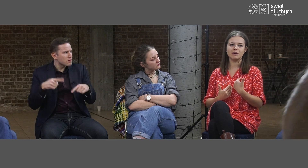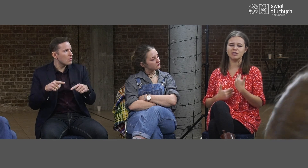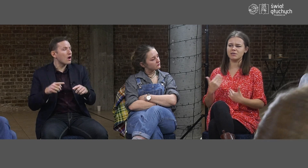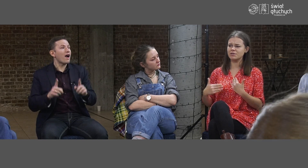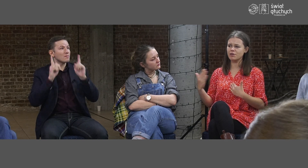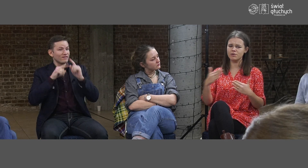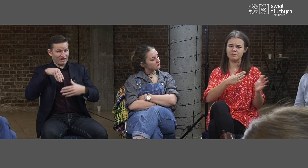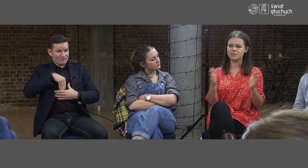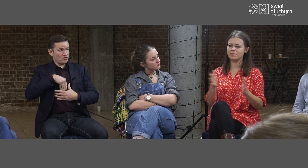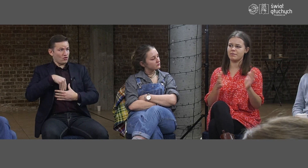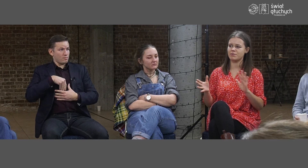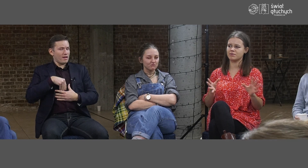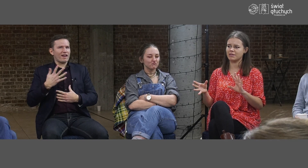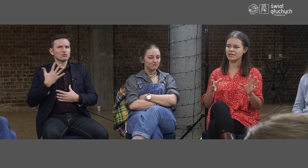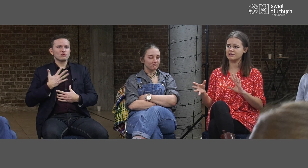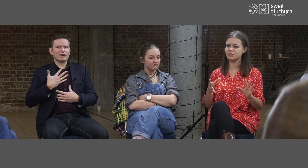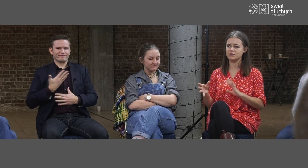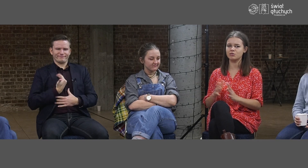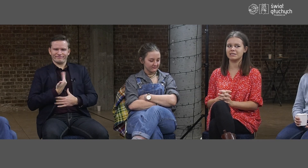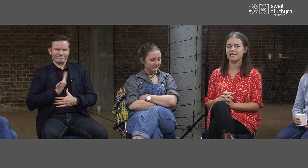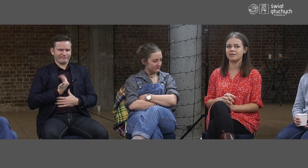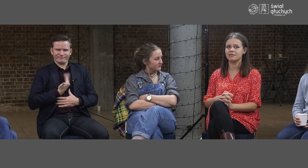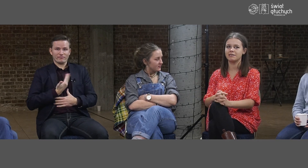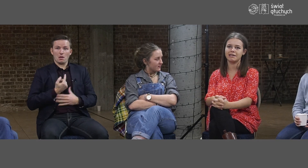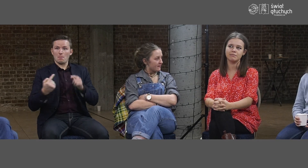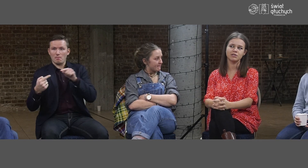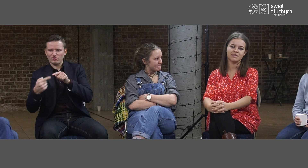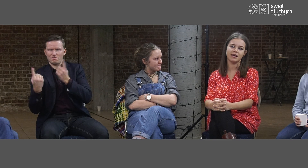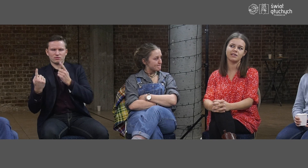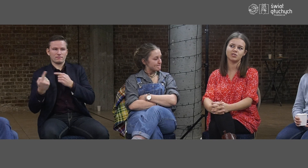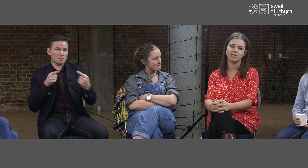that I didn’t fit in with anyone, that I was invisible. And I think